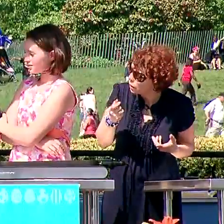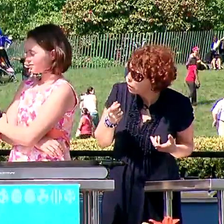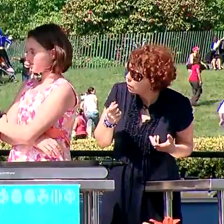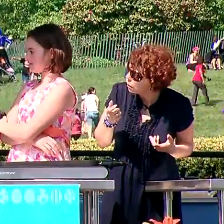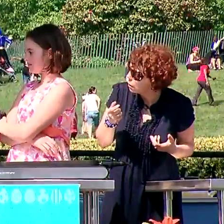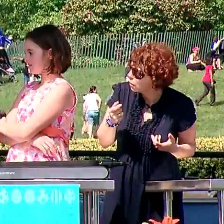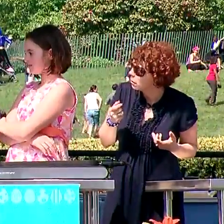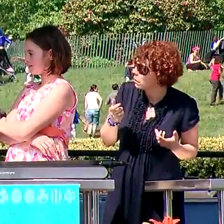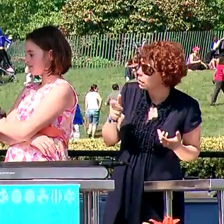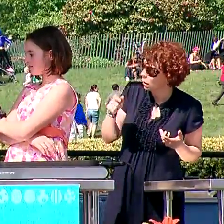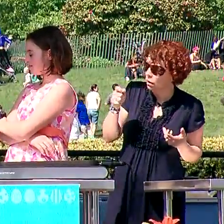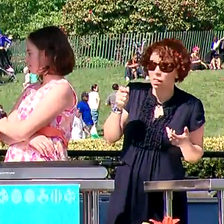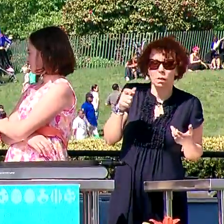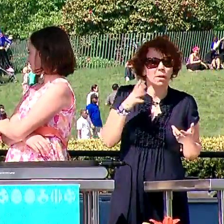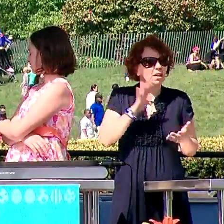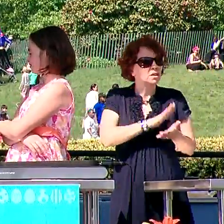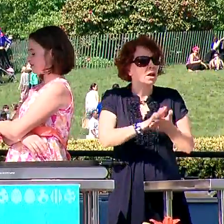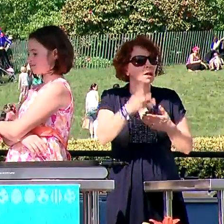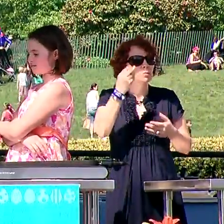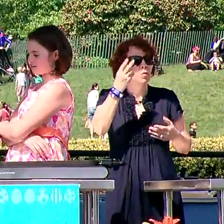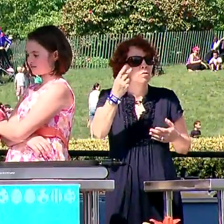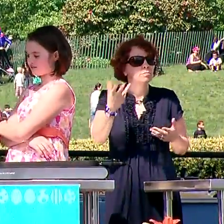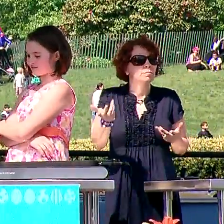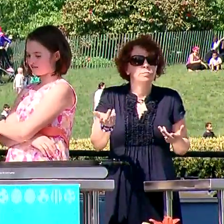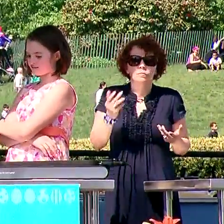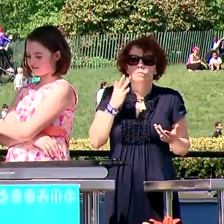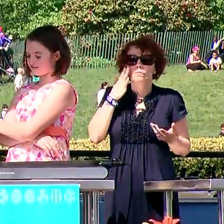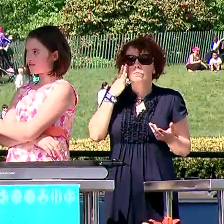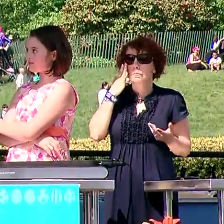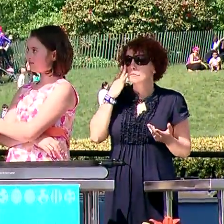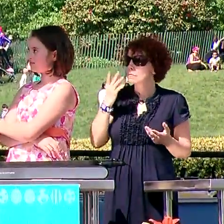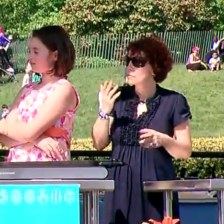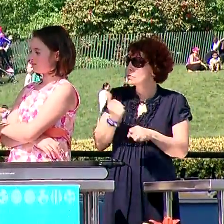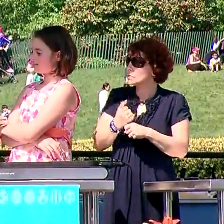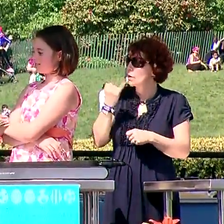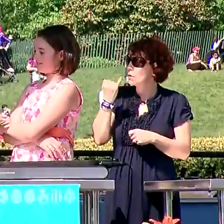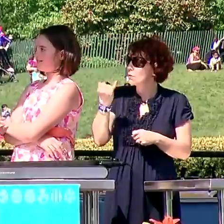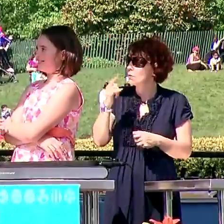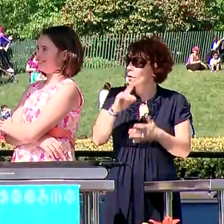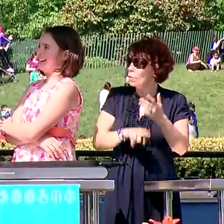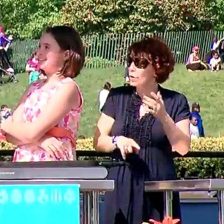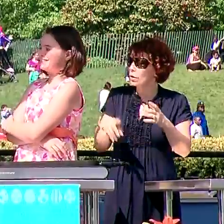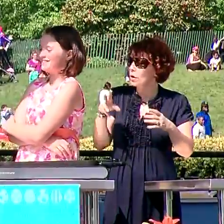Nice, beautiful. Okay. Perfect. Are you getting ideas about what you're going to put in yours? Cool.